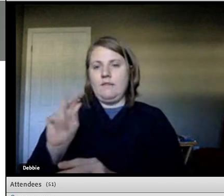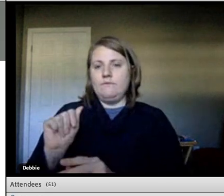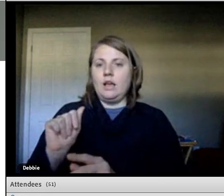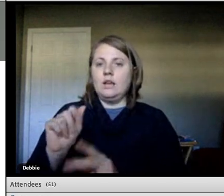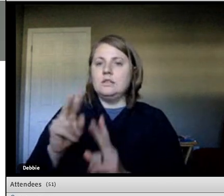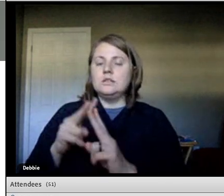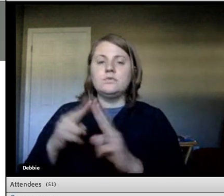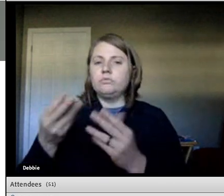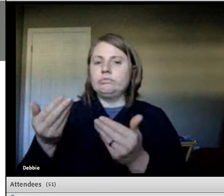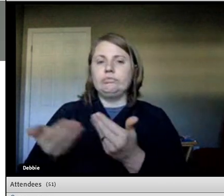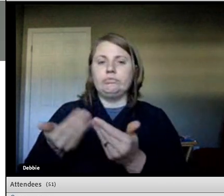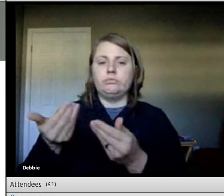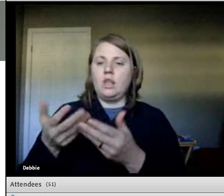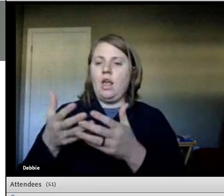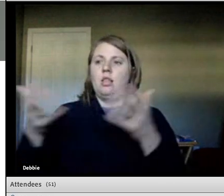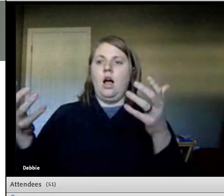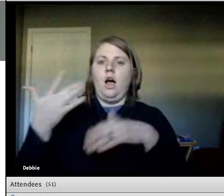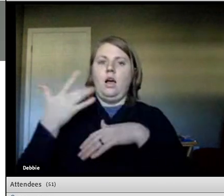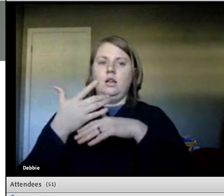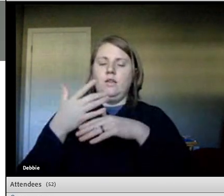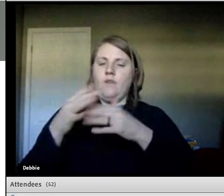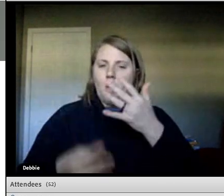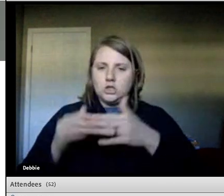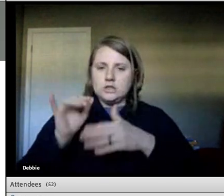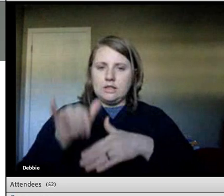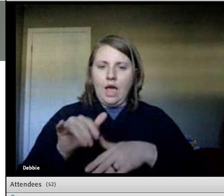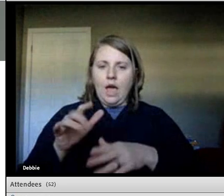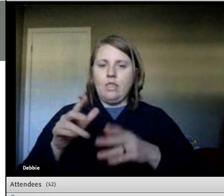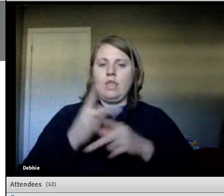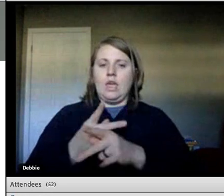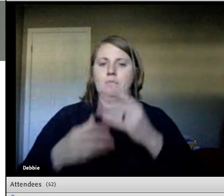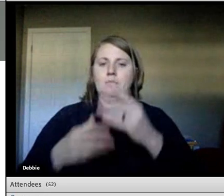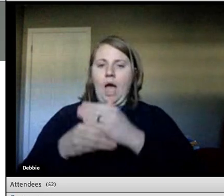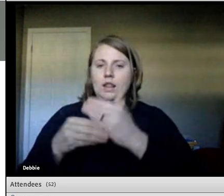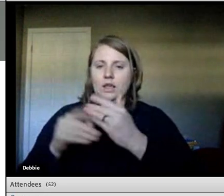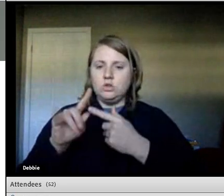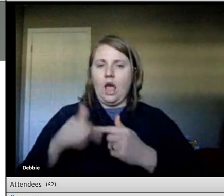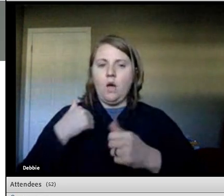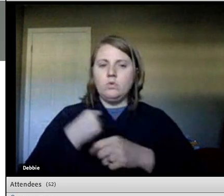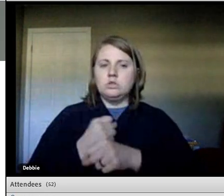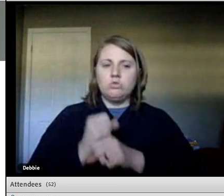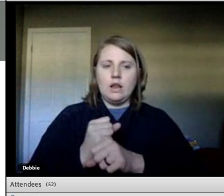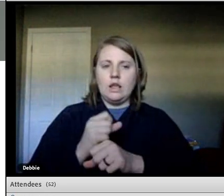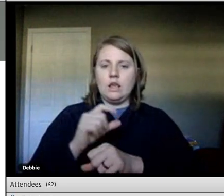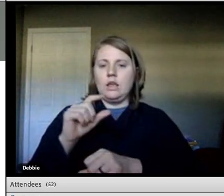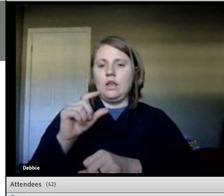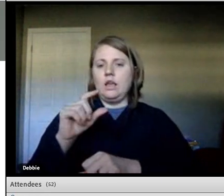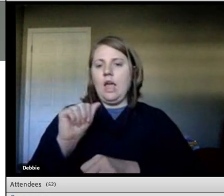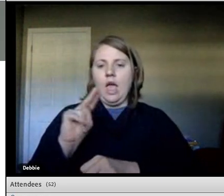GIFs the other day in it in the Pro version, just tons of stuff out there, and you can create a brand kit,